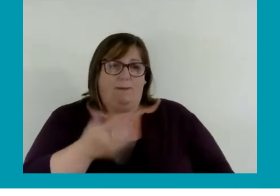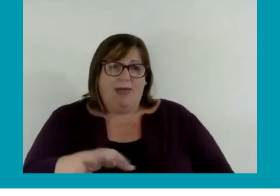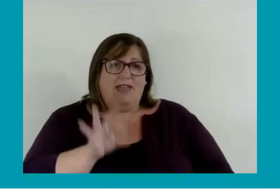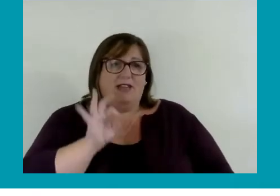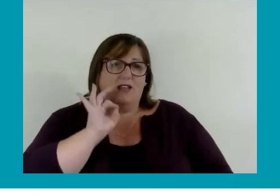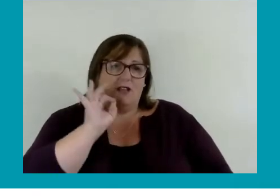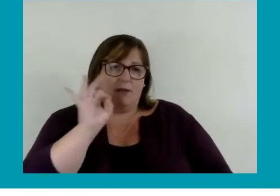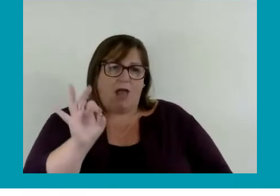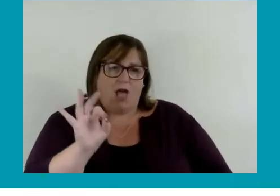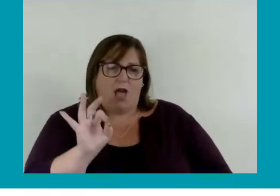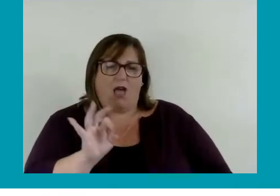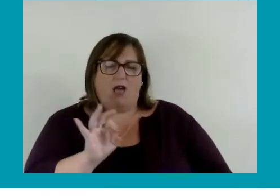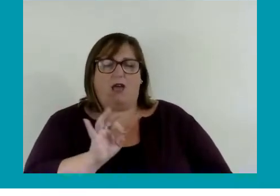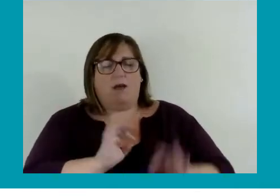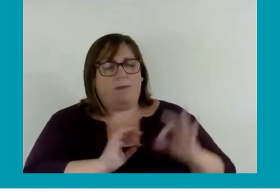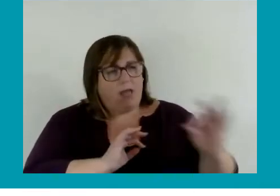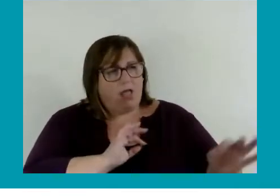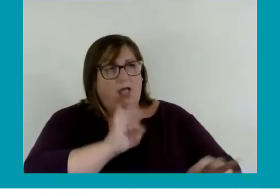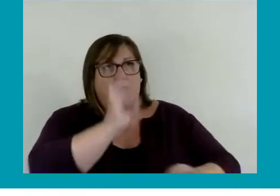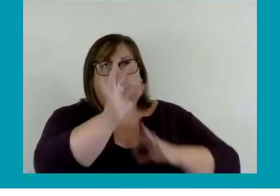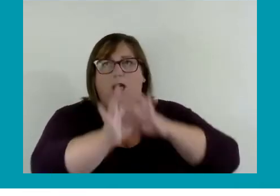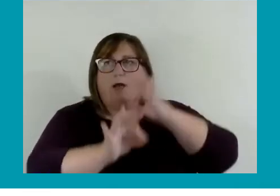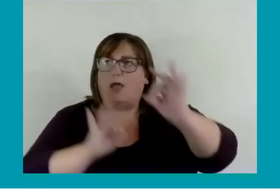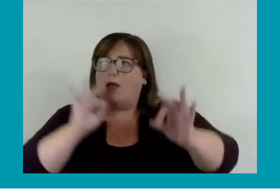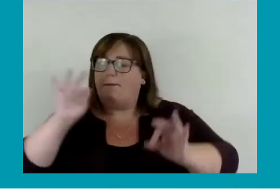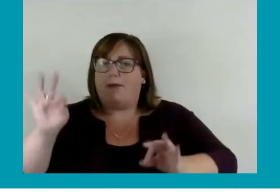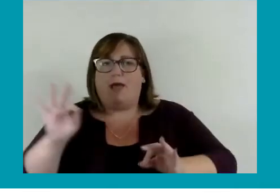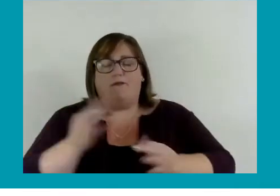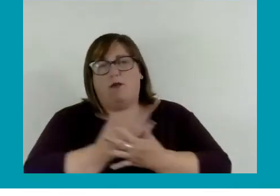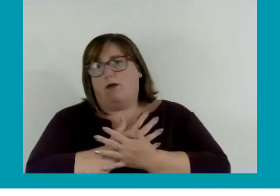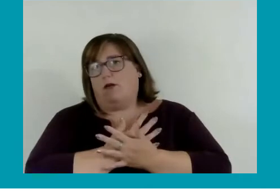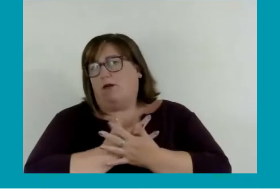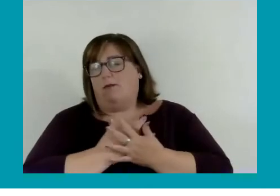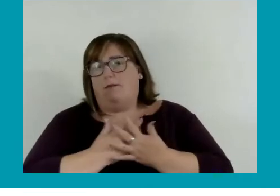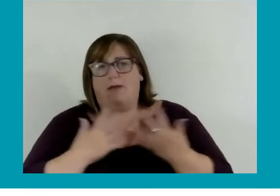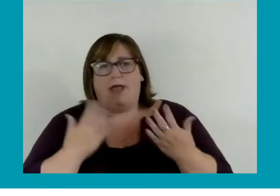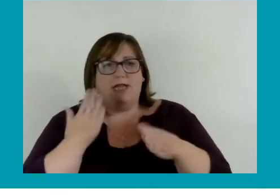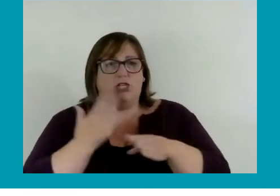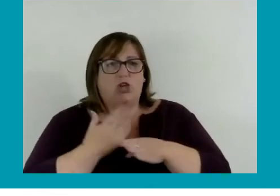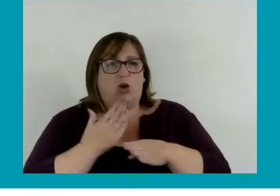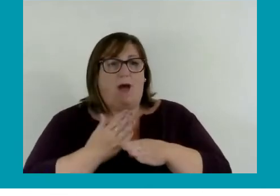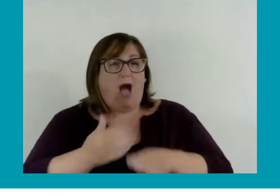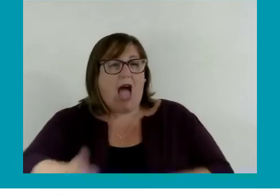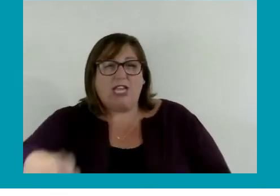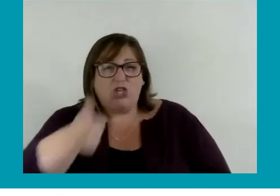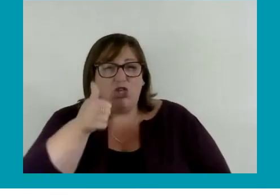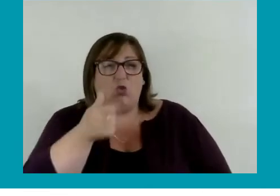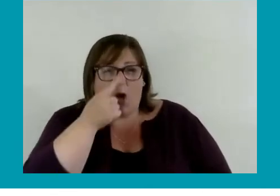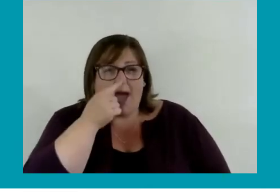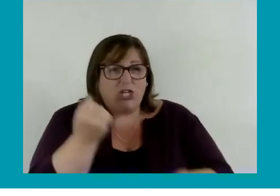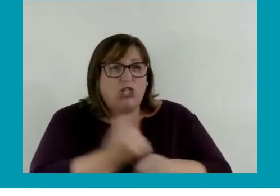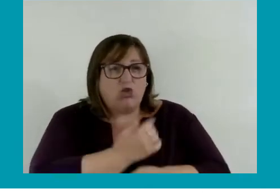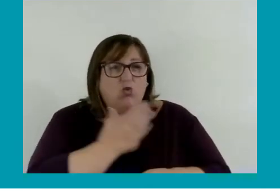this job i read the job description i know your company let me add it i'm ready to go